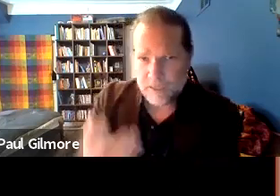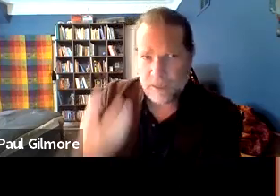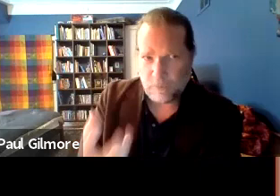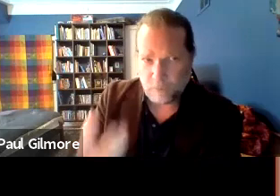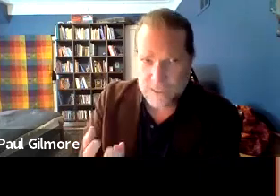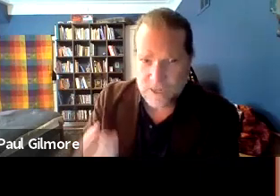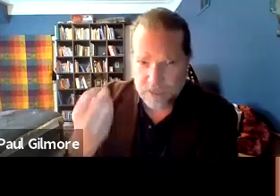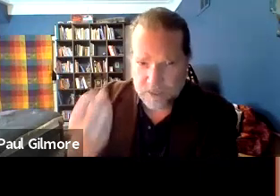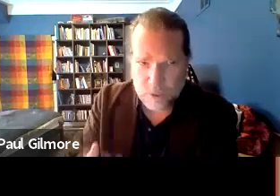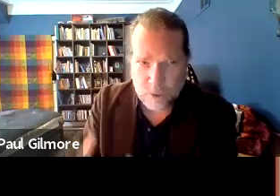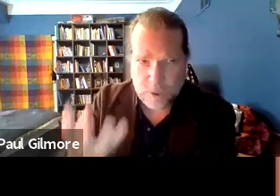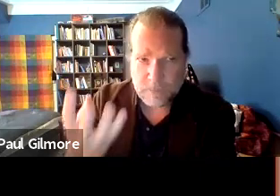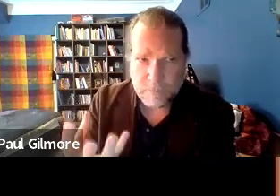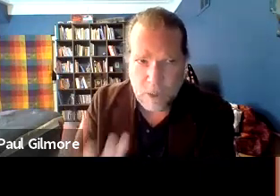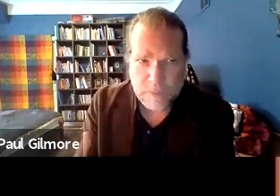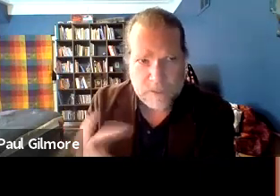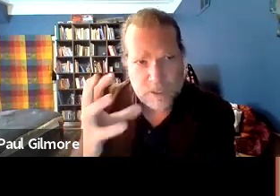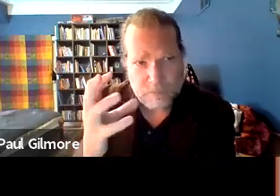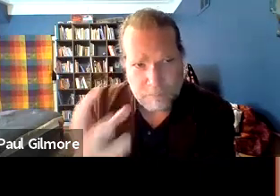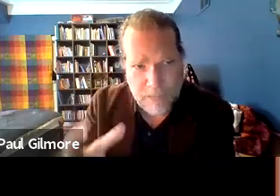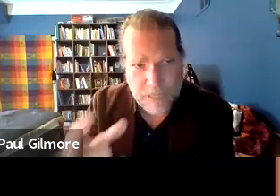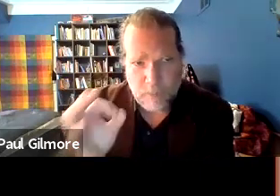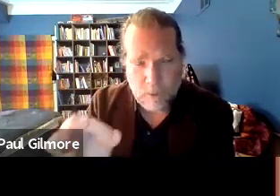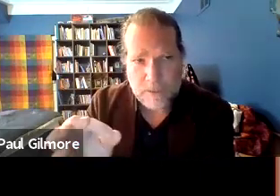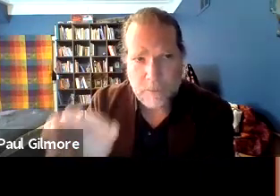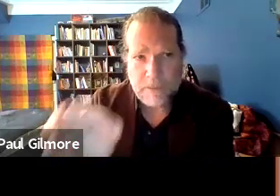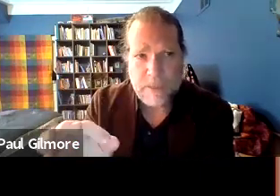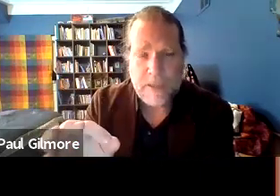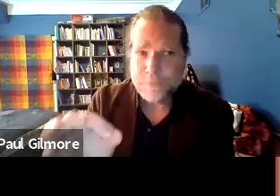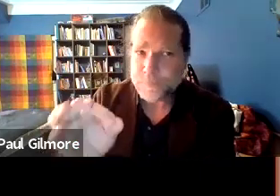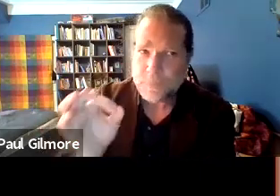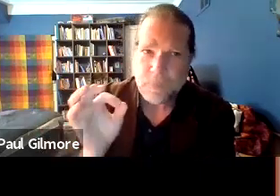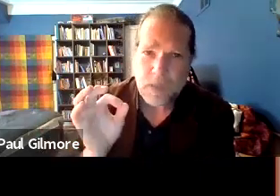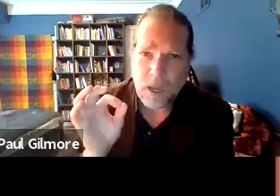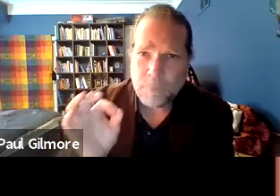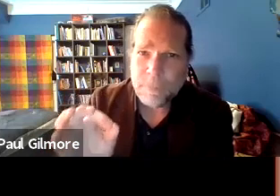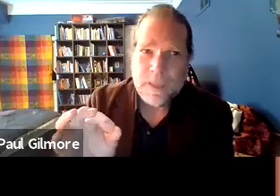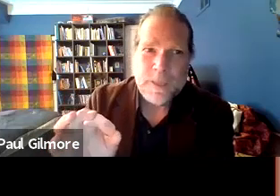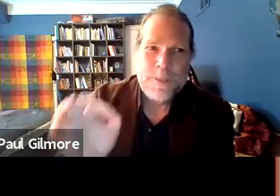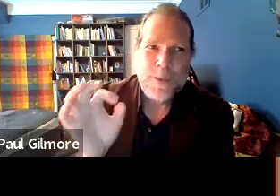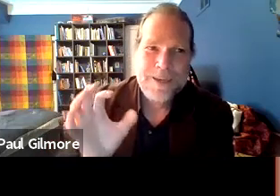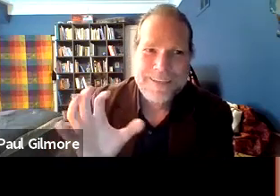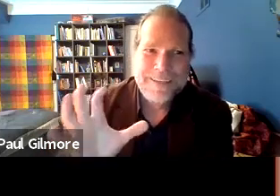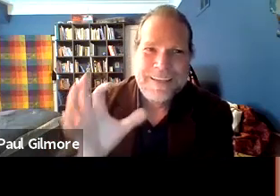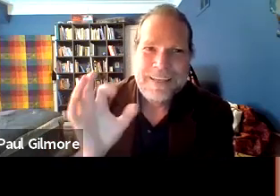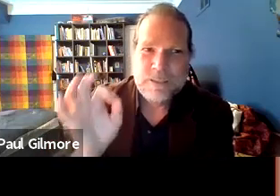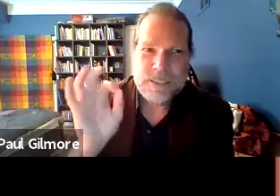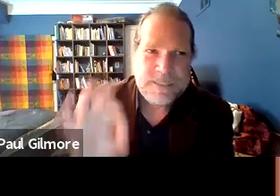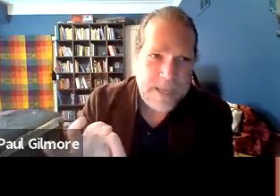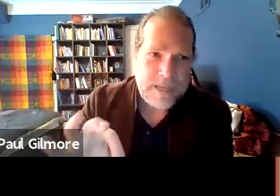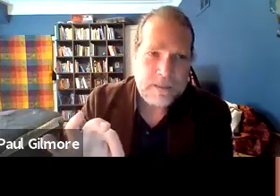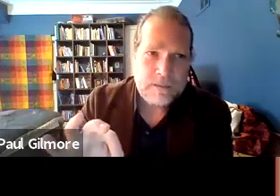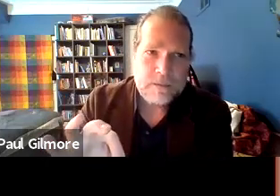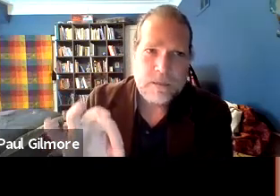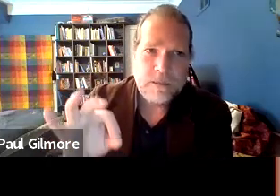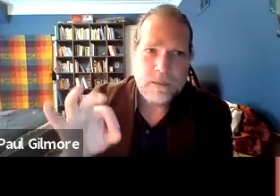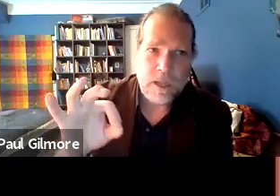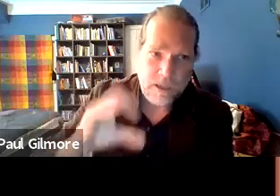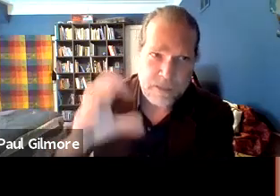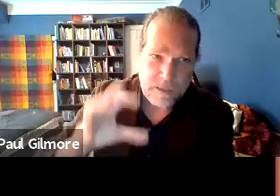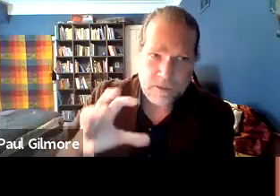it right here, I think it's a good moment to just make a point about that. Today, I think